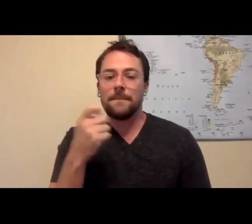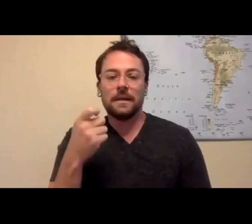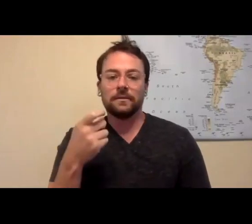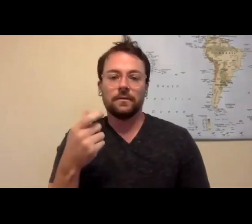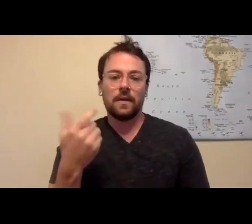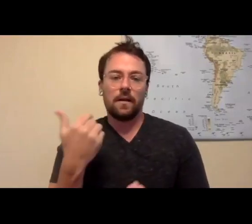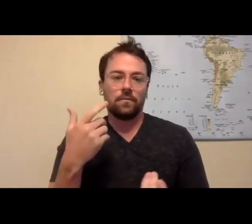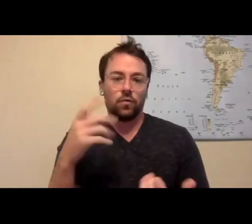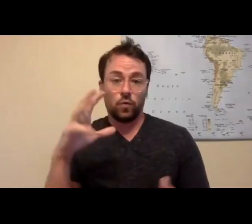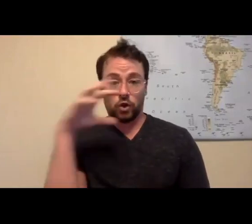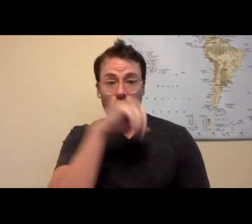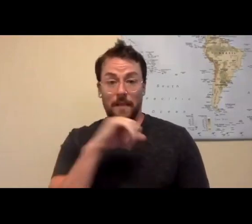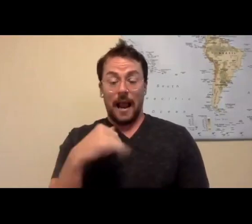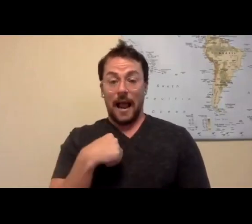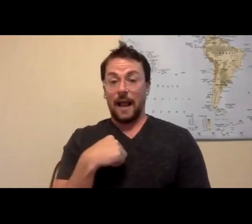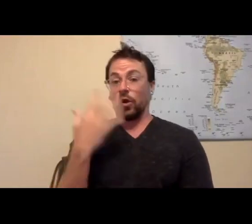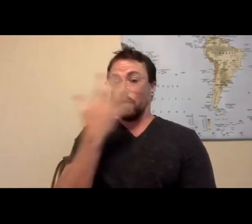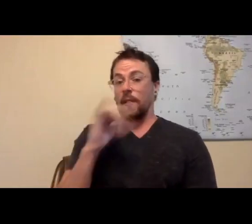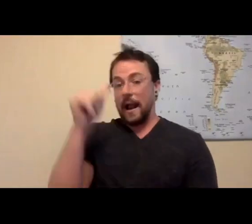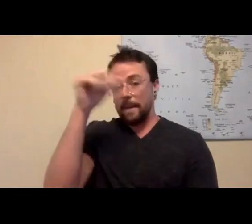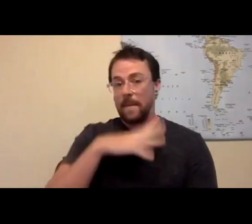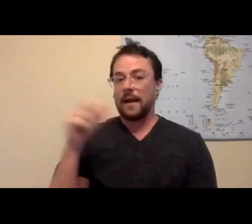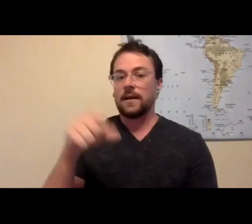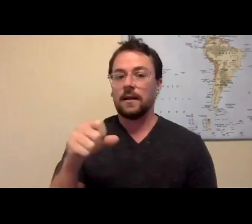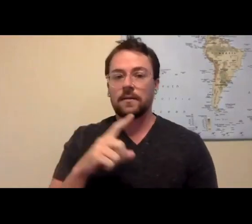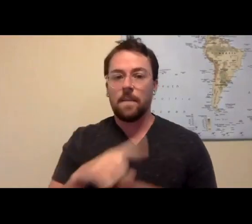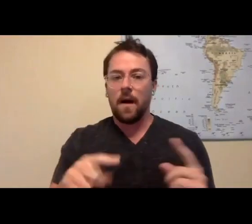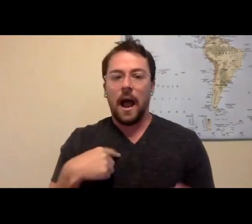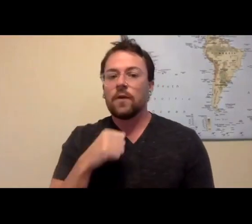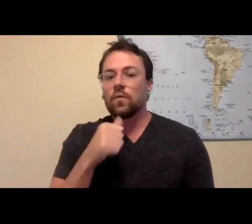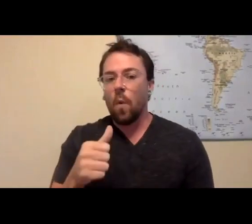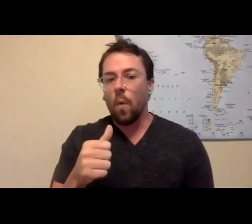And avoid using gender labels.